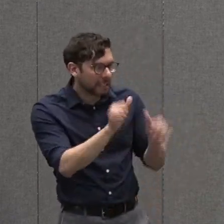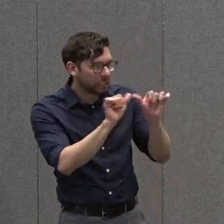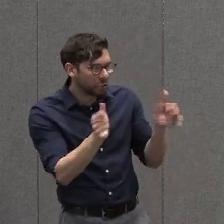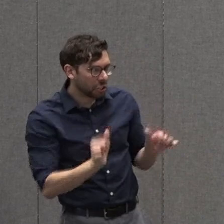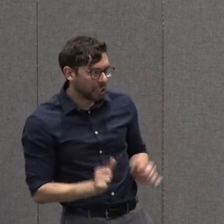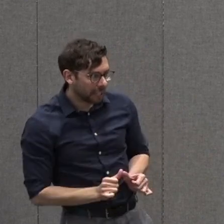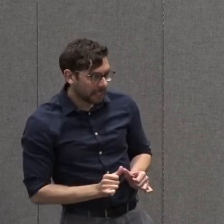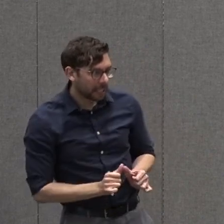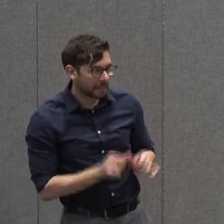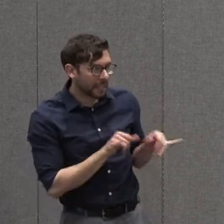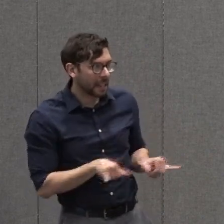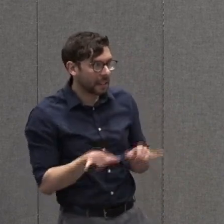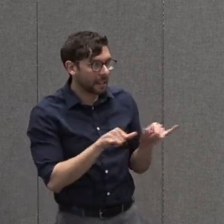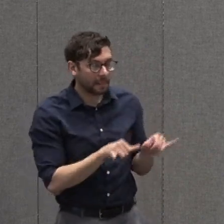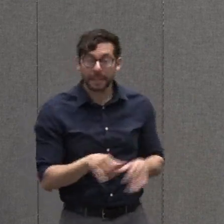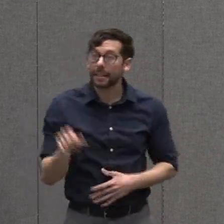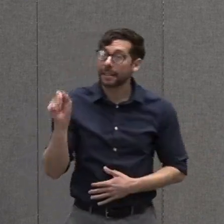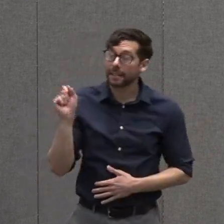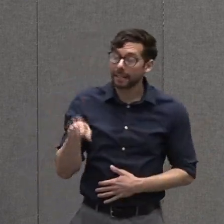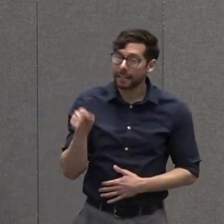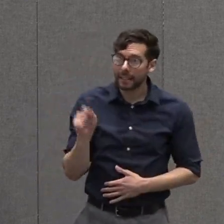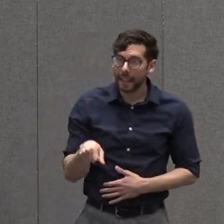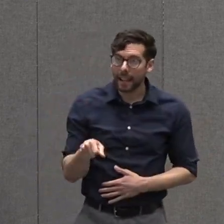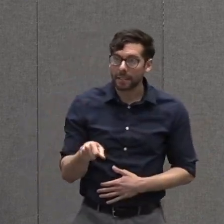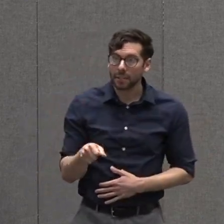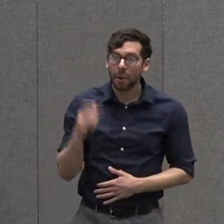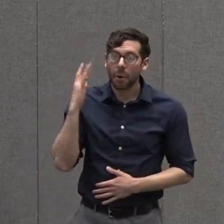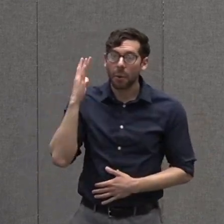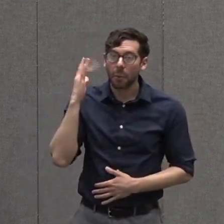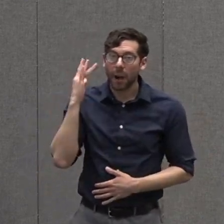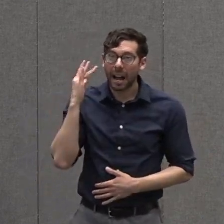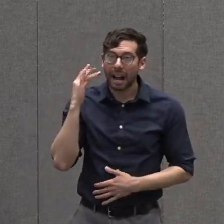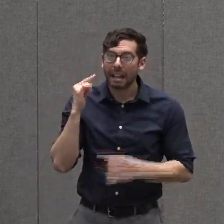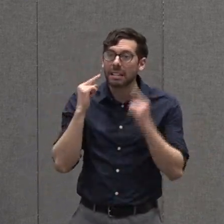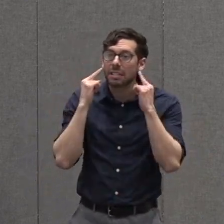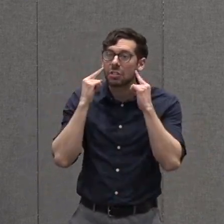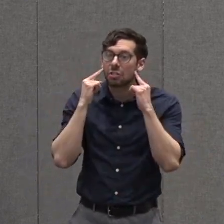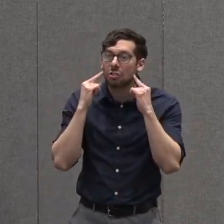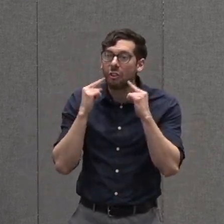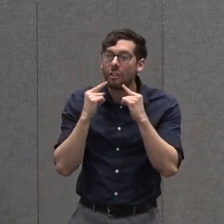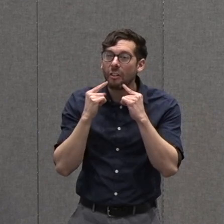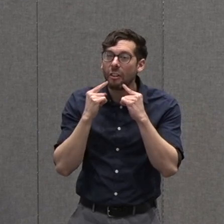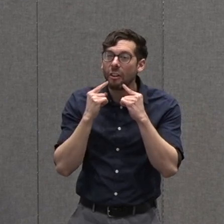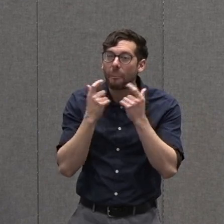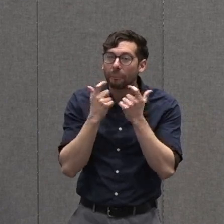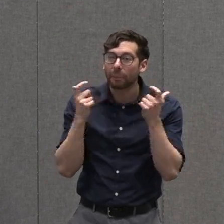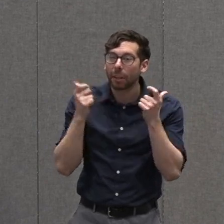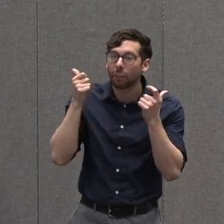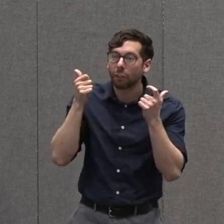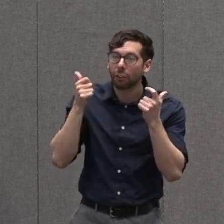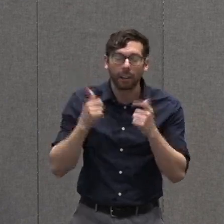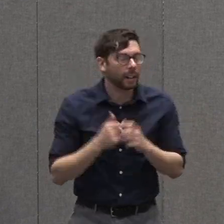Yes, can you guess why that jaw is wide there? If I had to guess, I would say because of what it eats.